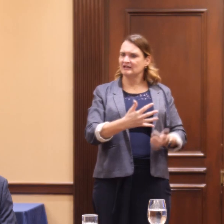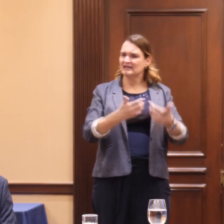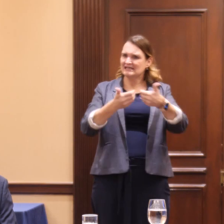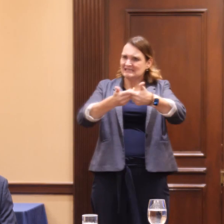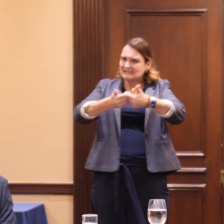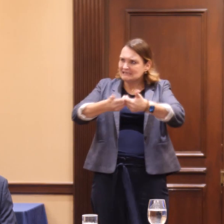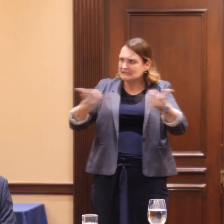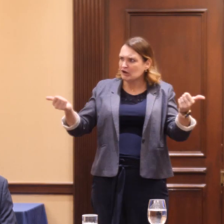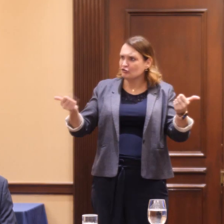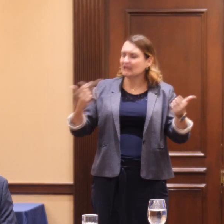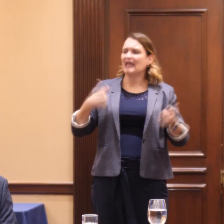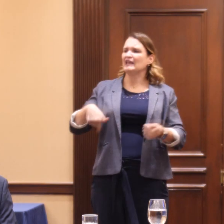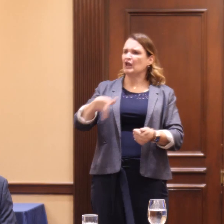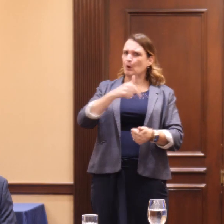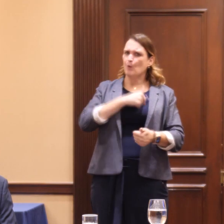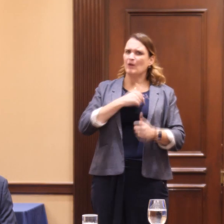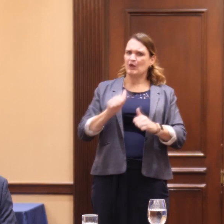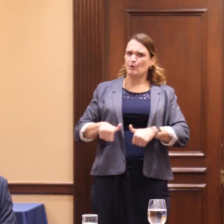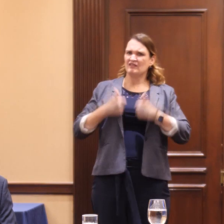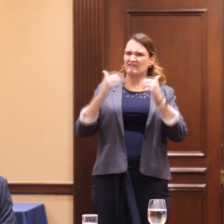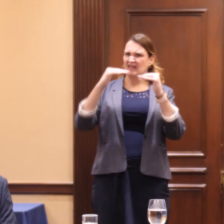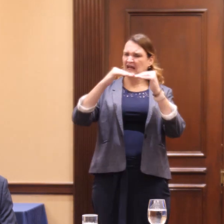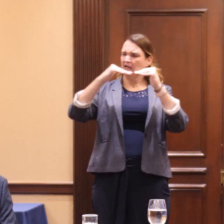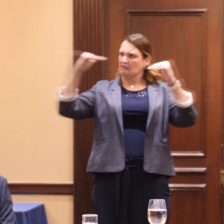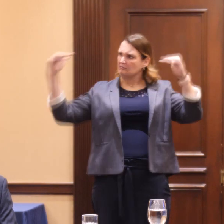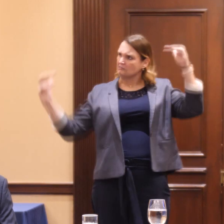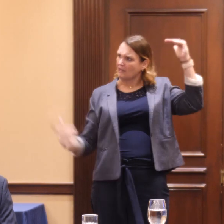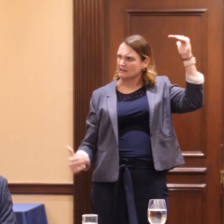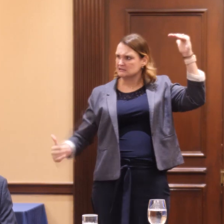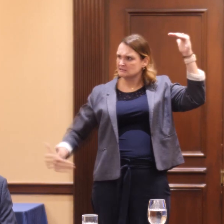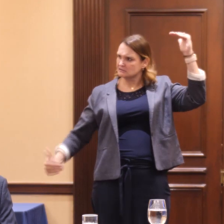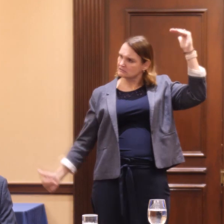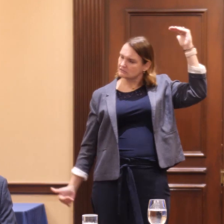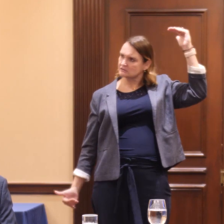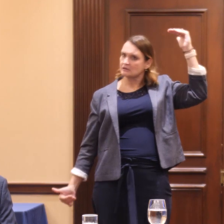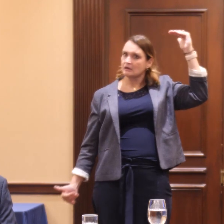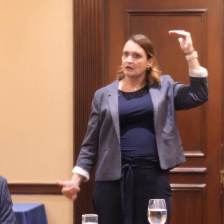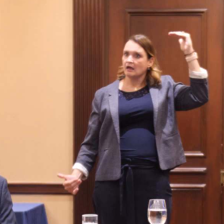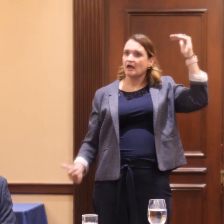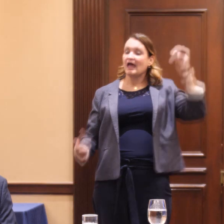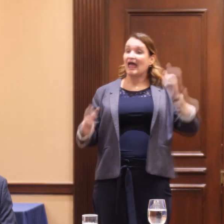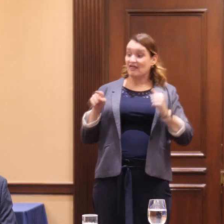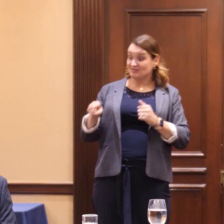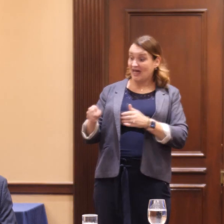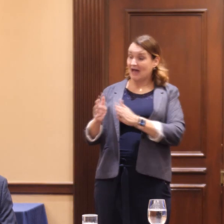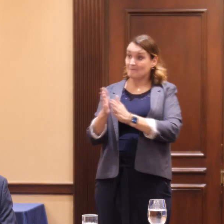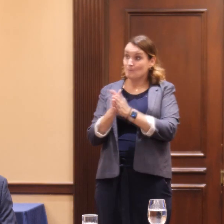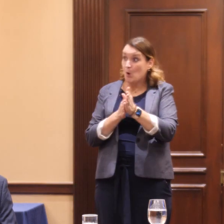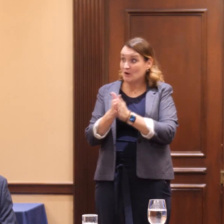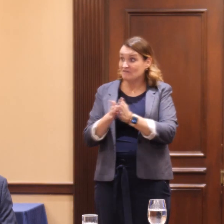were living less than second-class citizens and that's what really motivated you to go to law